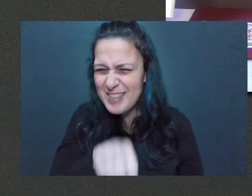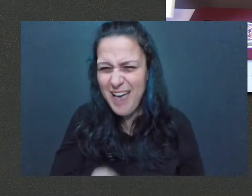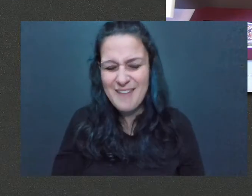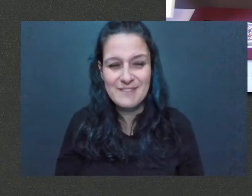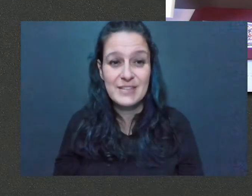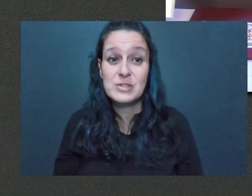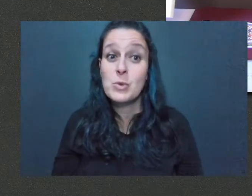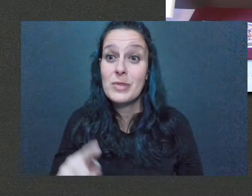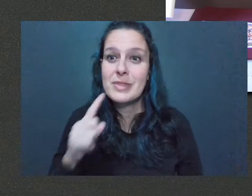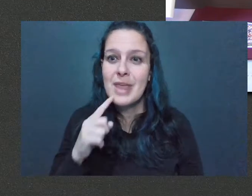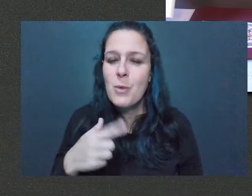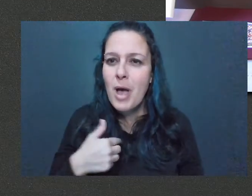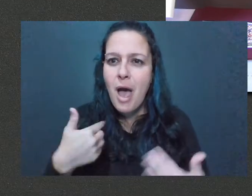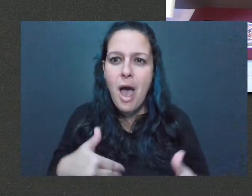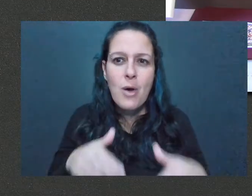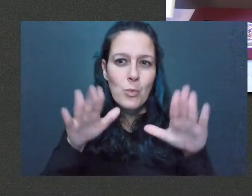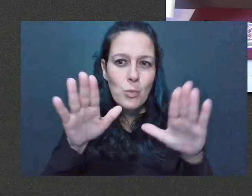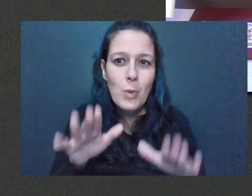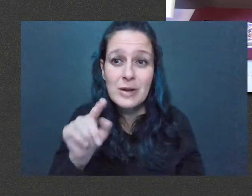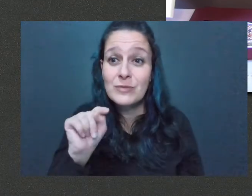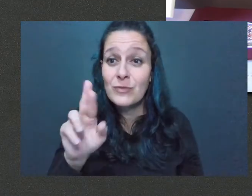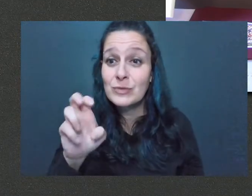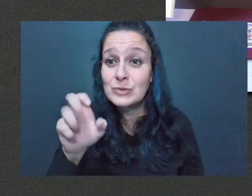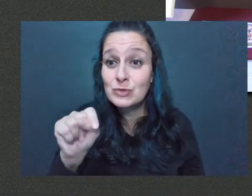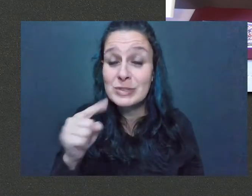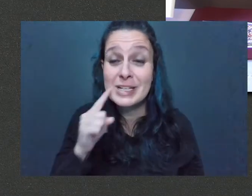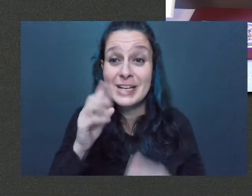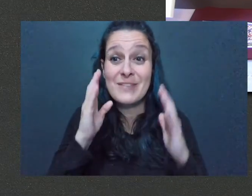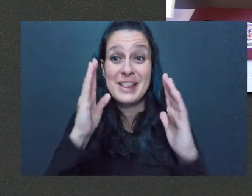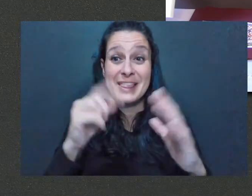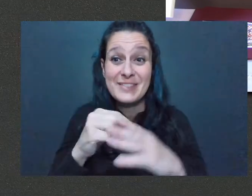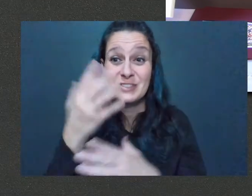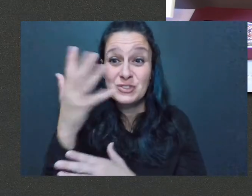So they'll have a treat when you leave it in the tree.